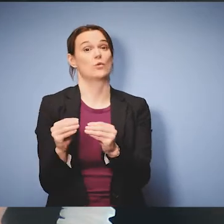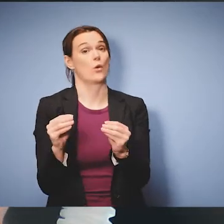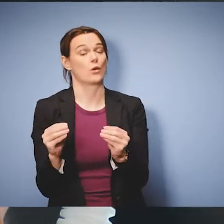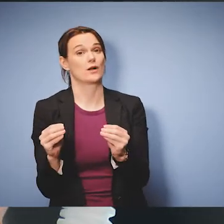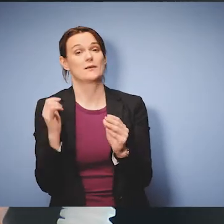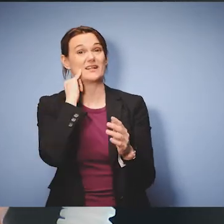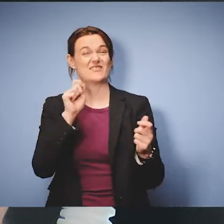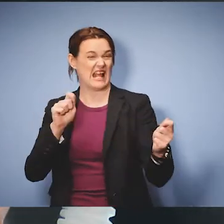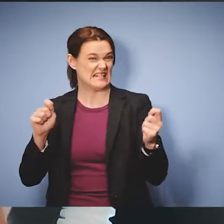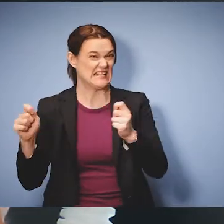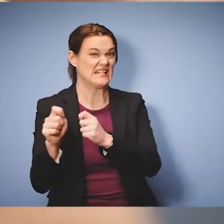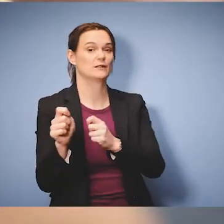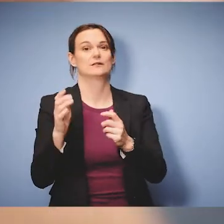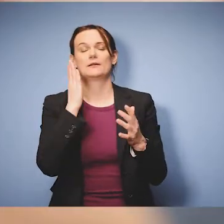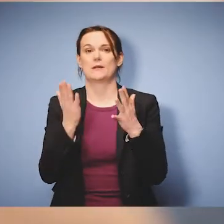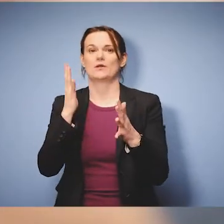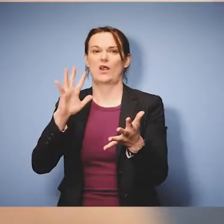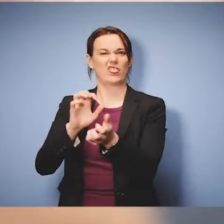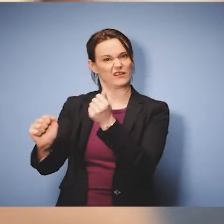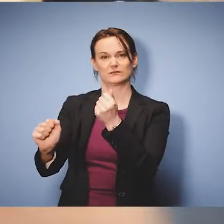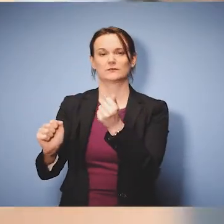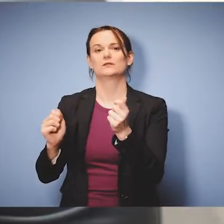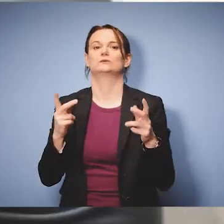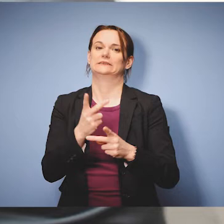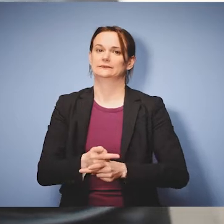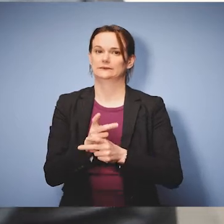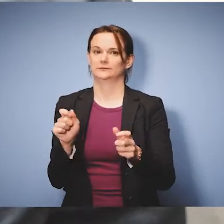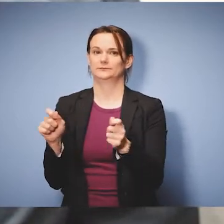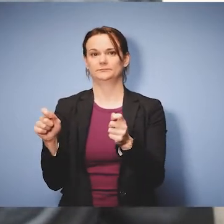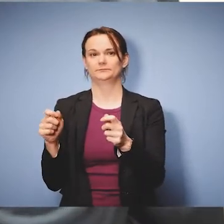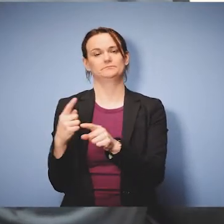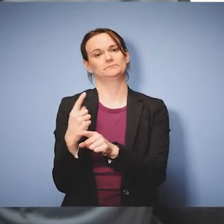but if we over tighten them, we could wreck 'em. So now that the supply lines are hooked up